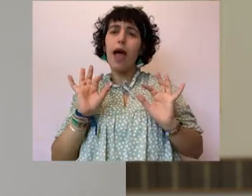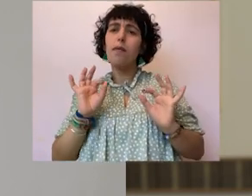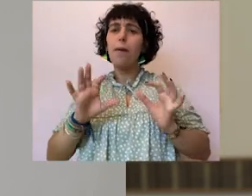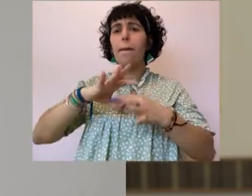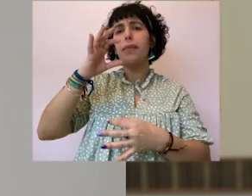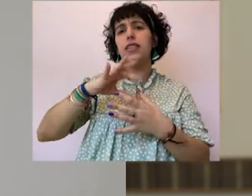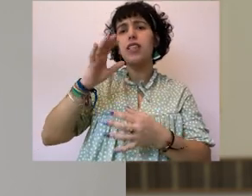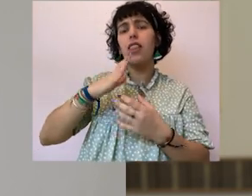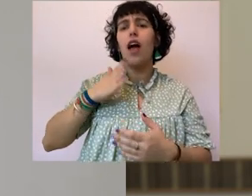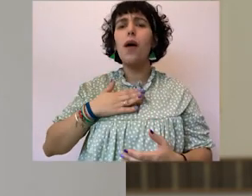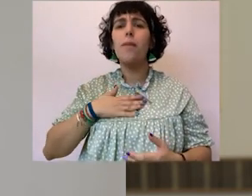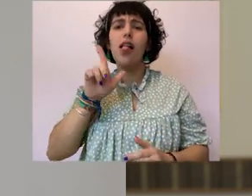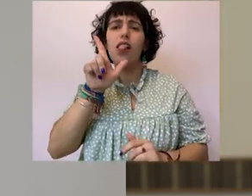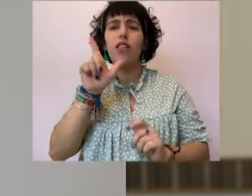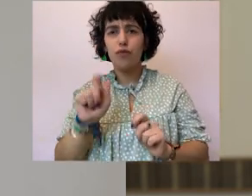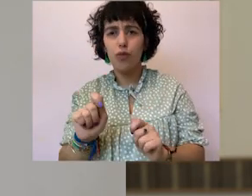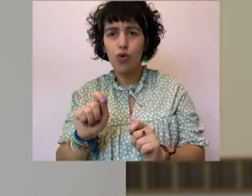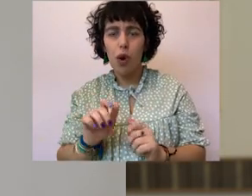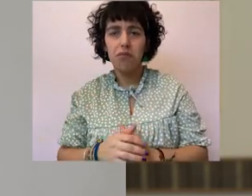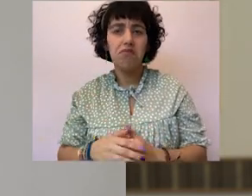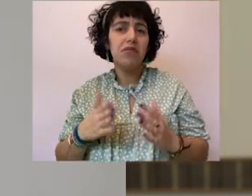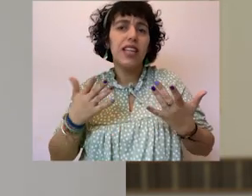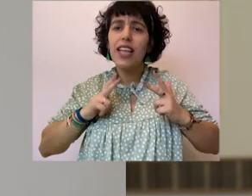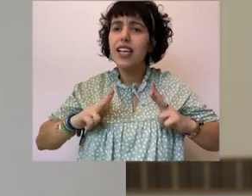so what do i wear anyway. You know, if I dress even more covered